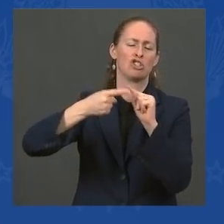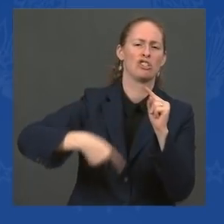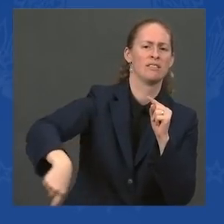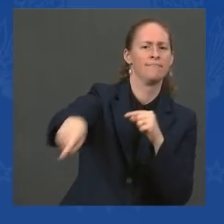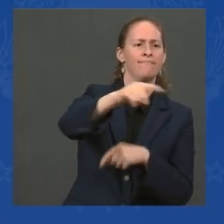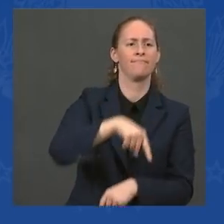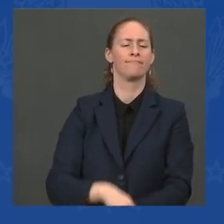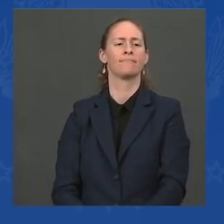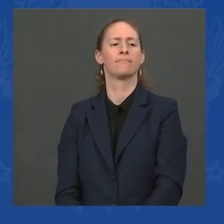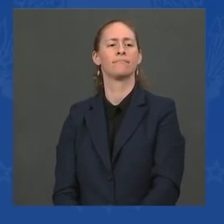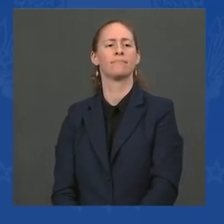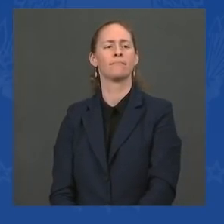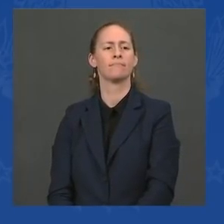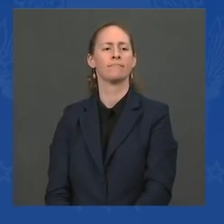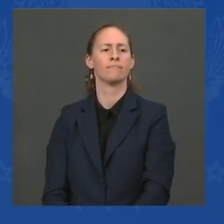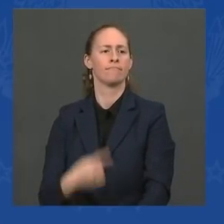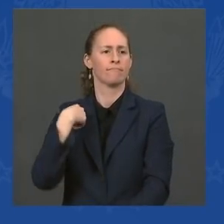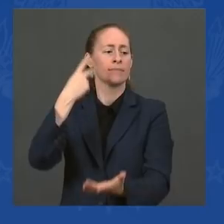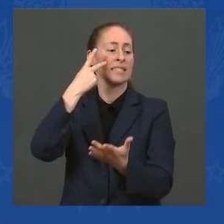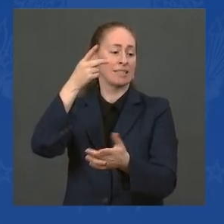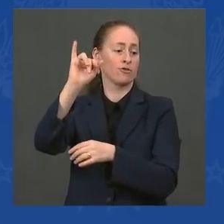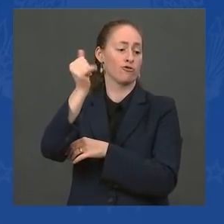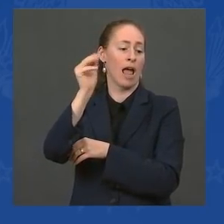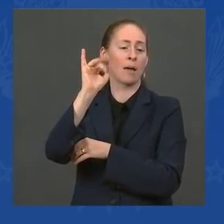up there at JP Morgan. Jamie -- excuse me for calling you Jaime --